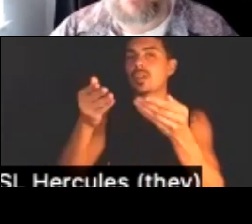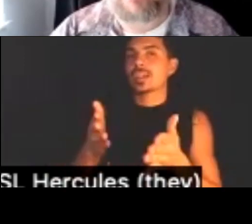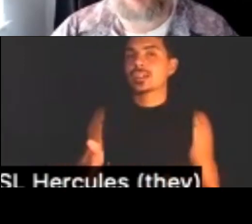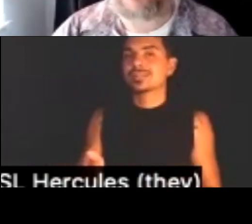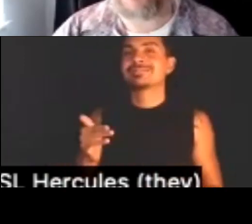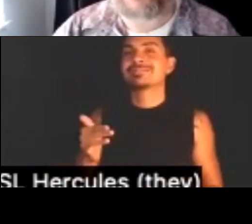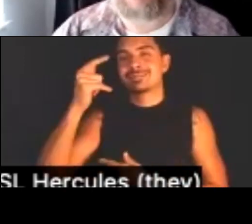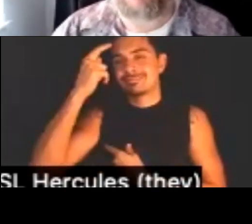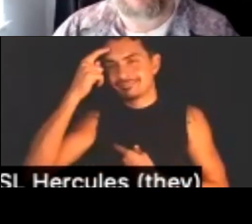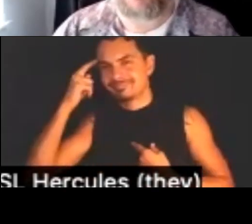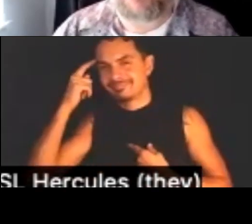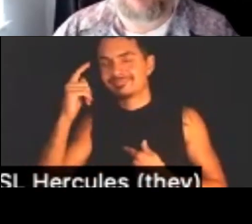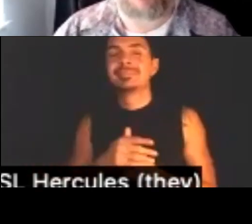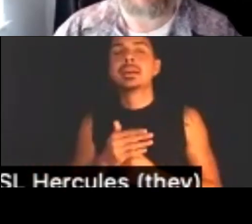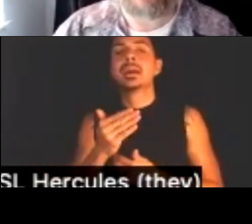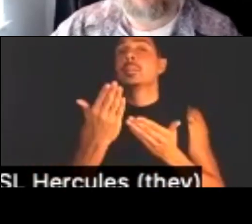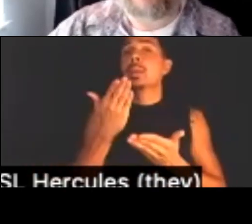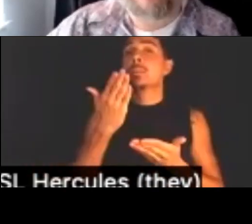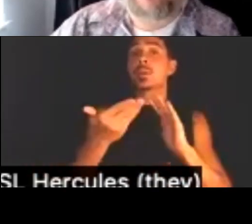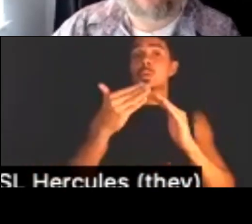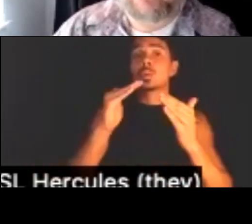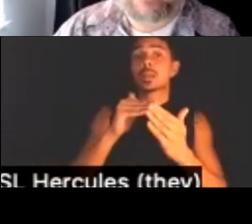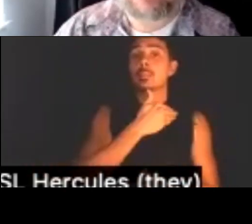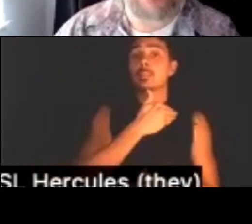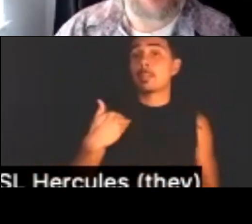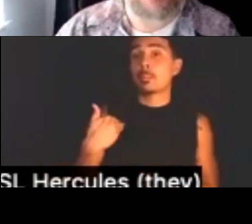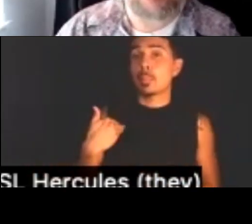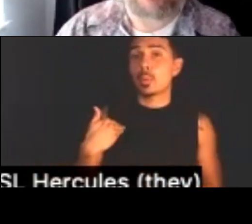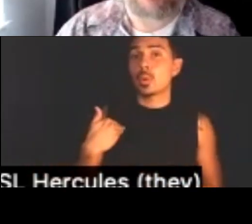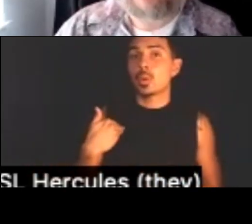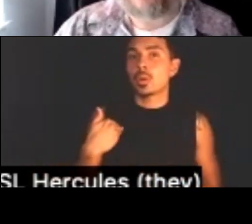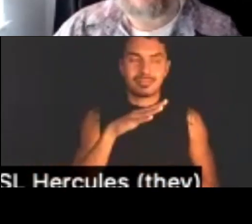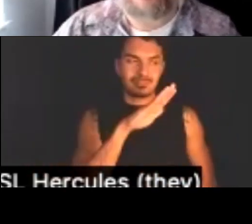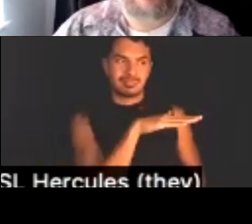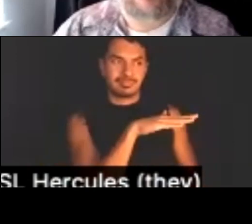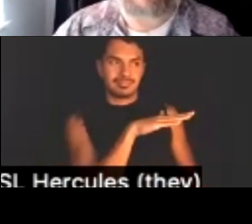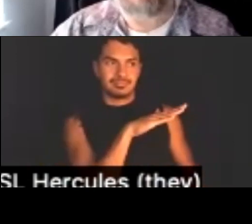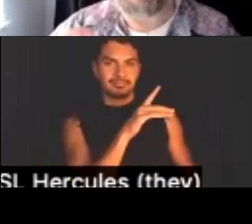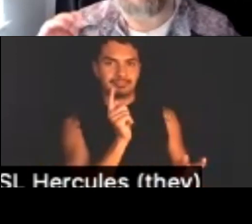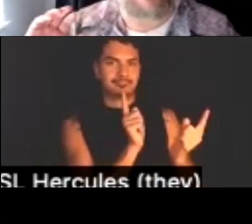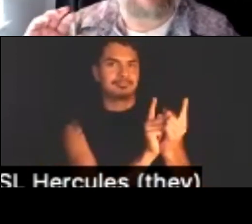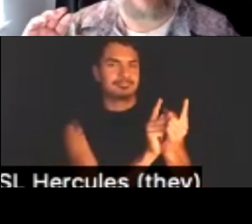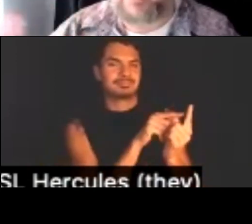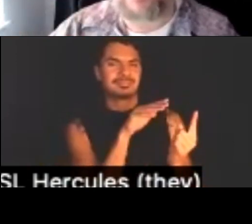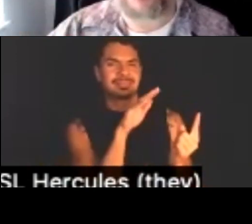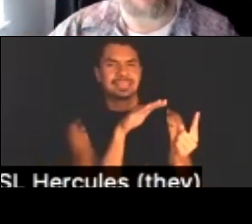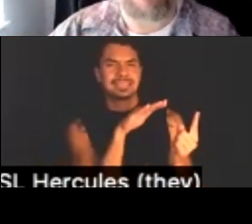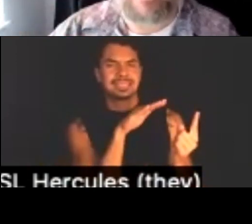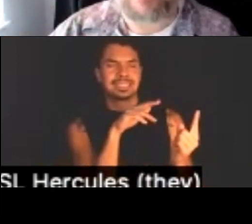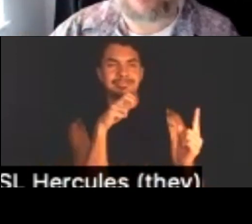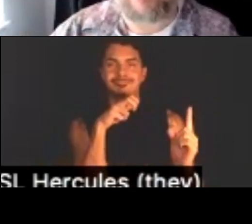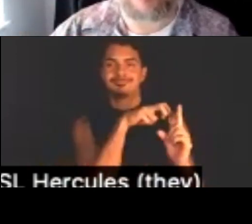who has shared something with another trans person that said hey, I had this really bad experience